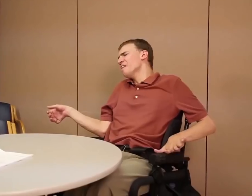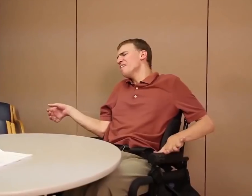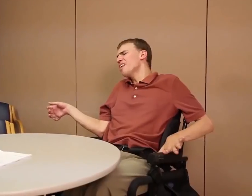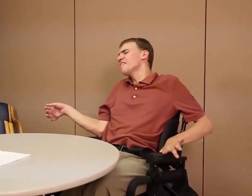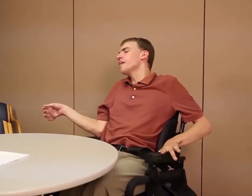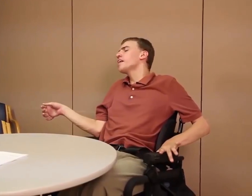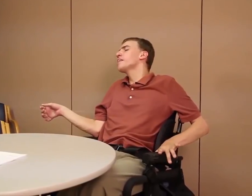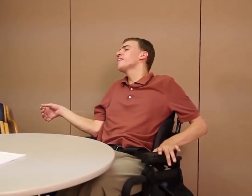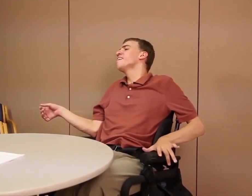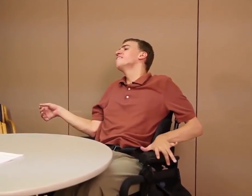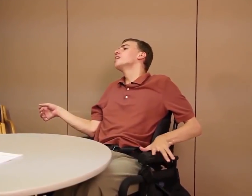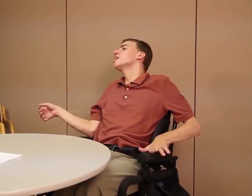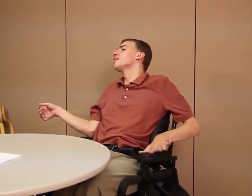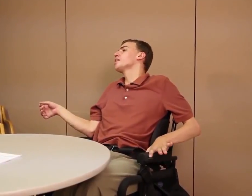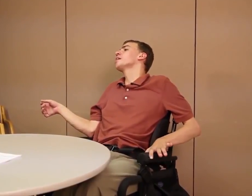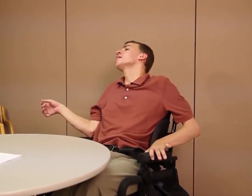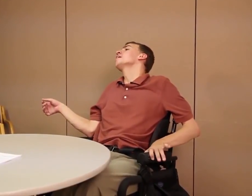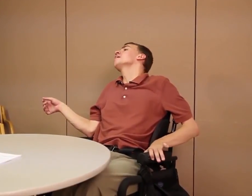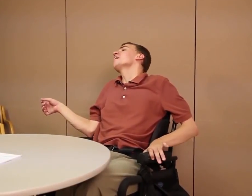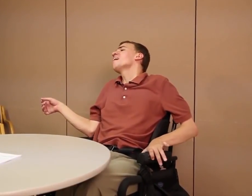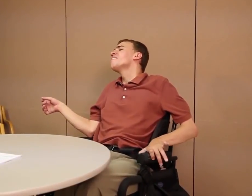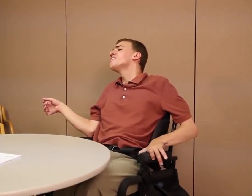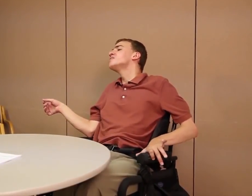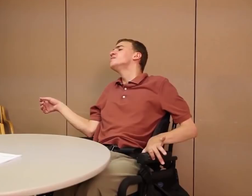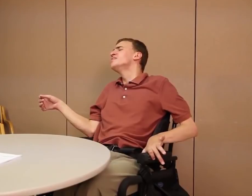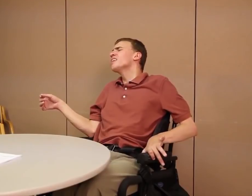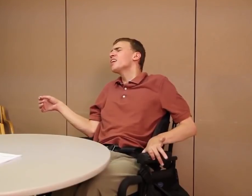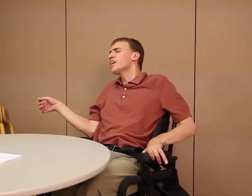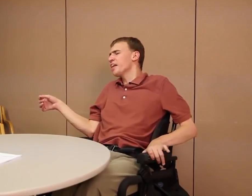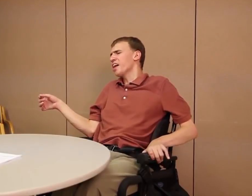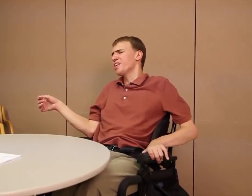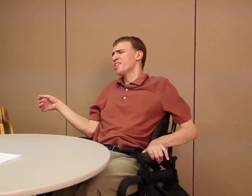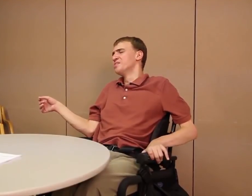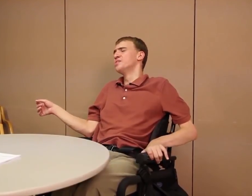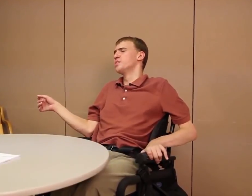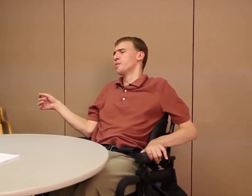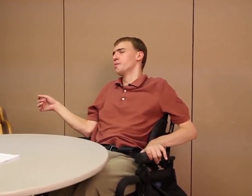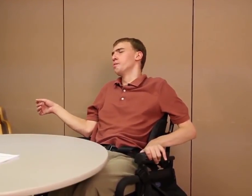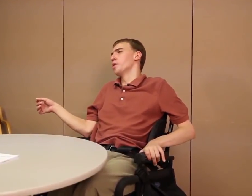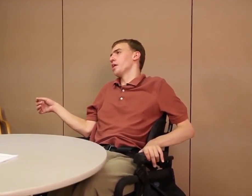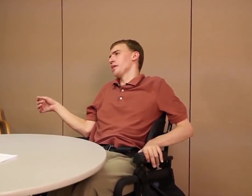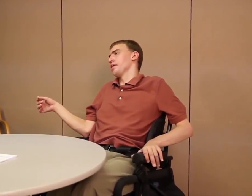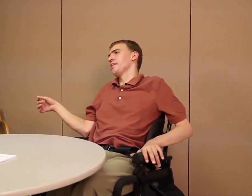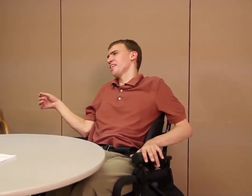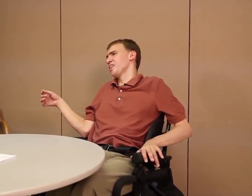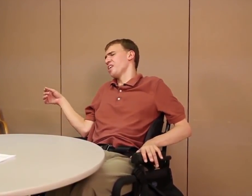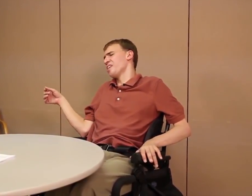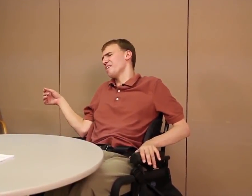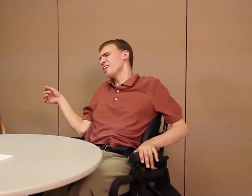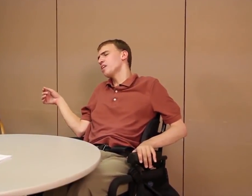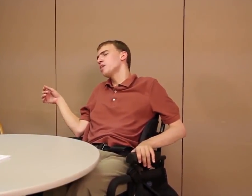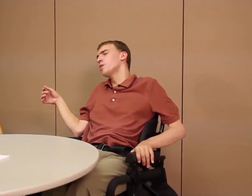Tyler: Over the past two months, I've been feeling kind of depressed and I wanted to